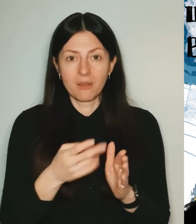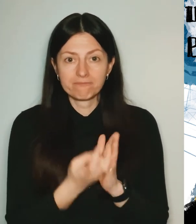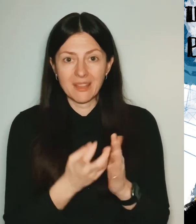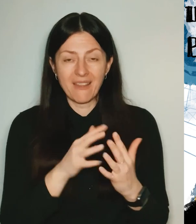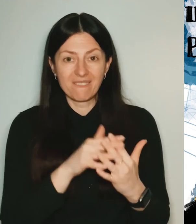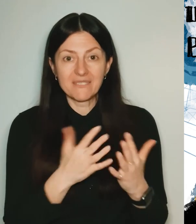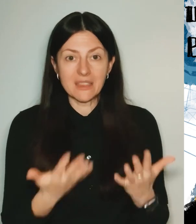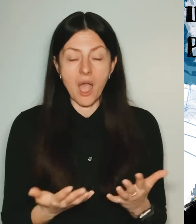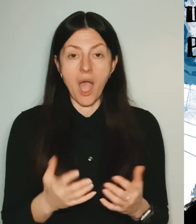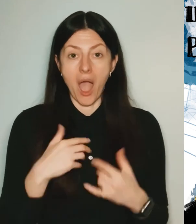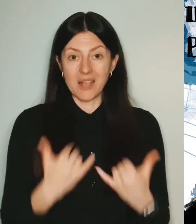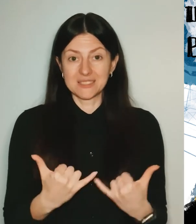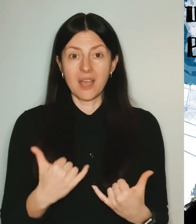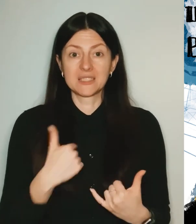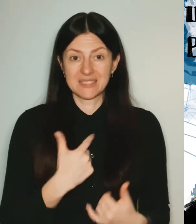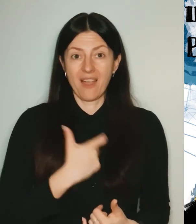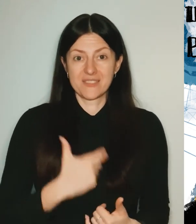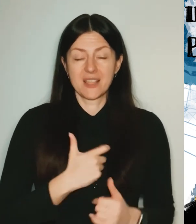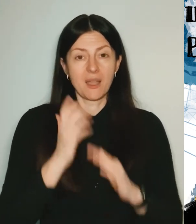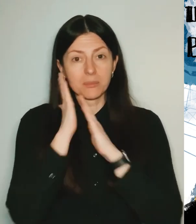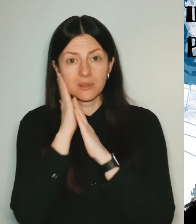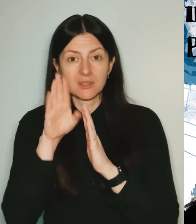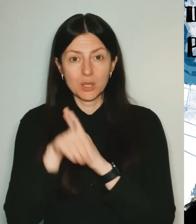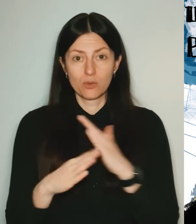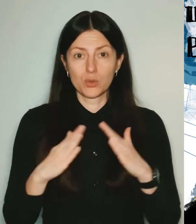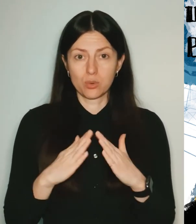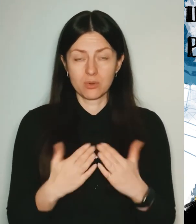Now I sleep at my home. Nothing to add…